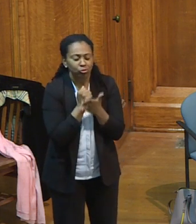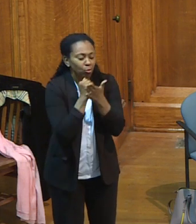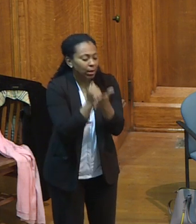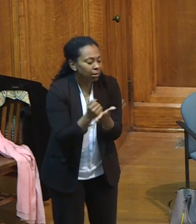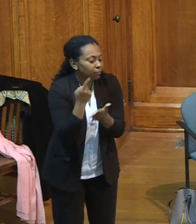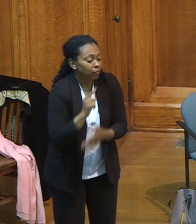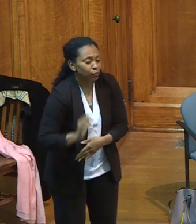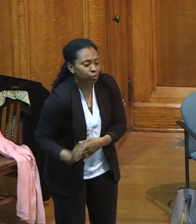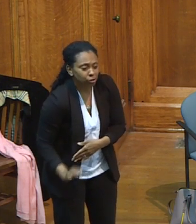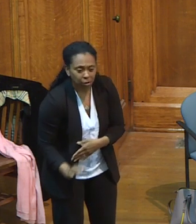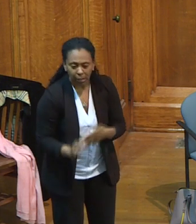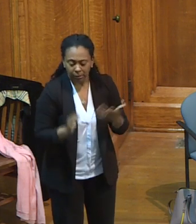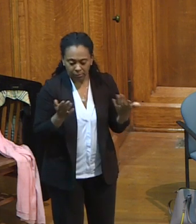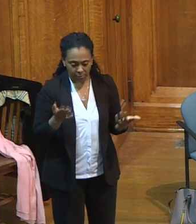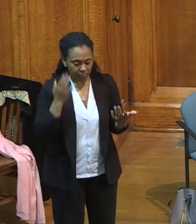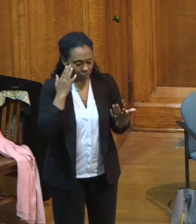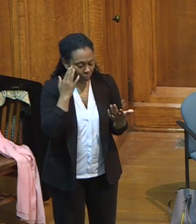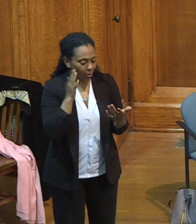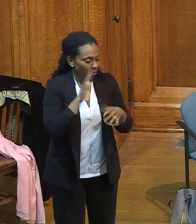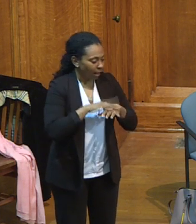just on the ratio of knowledge.